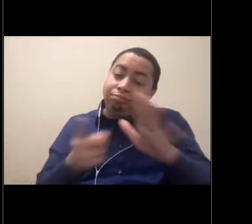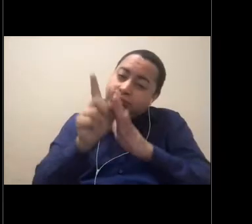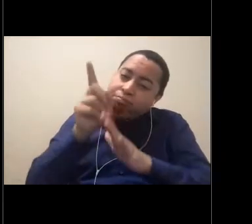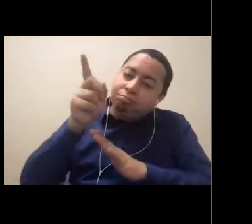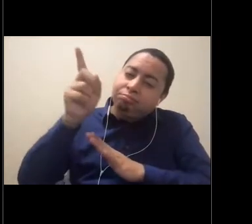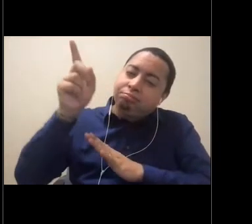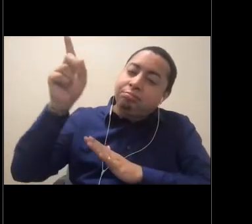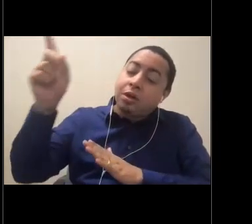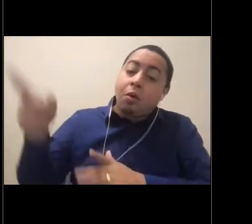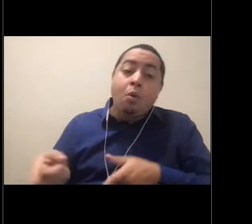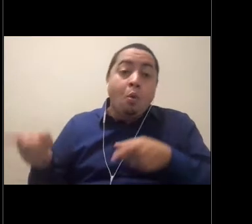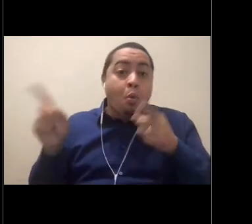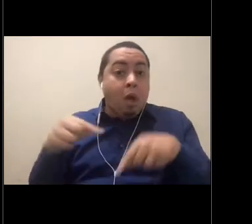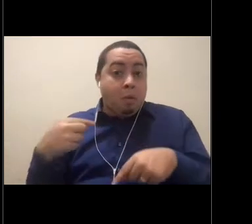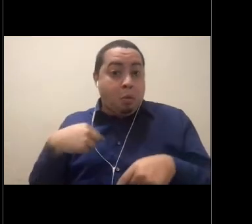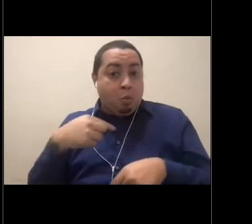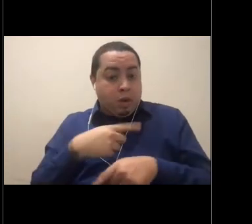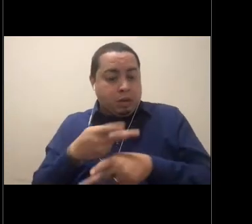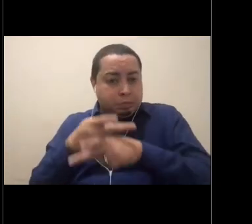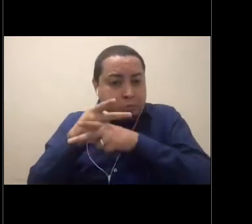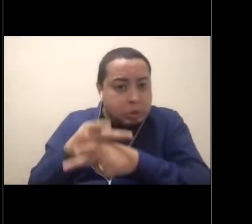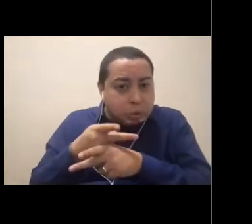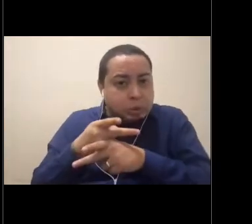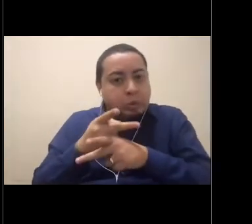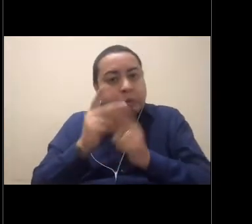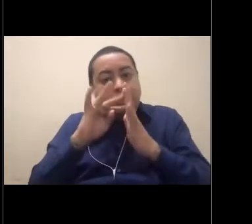We started producing texts and graphical products